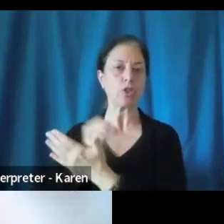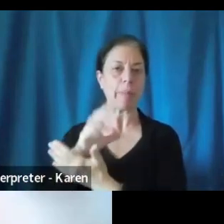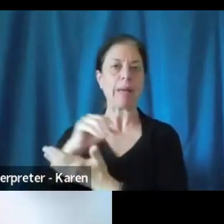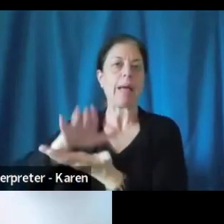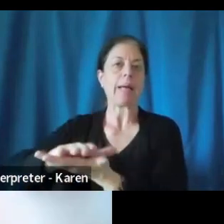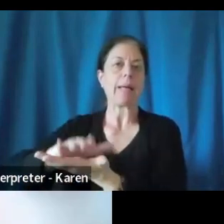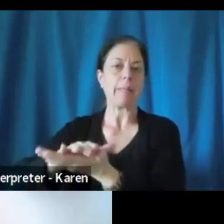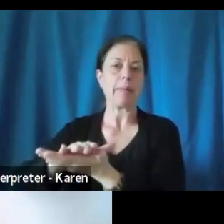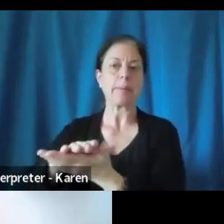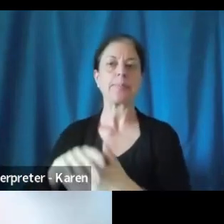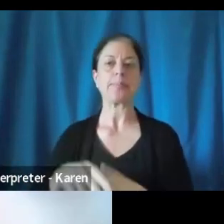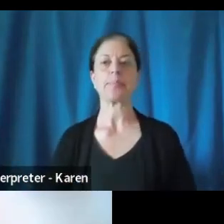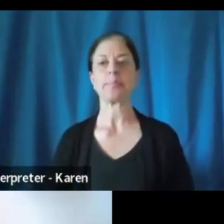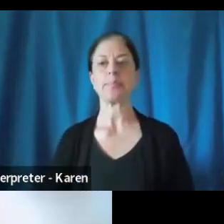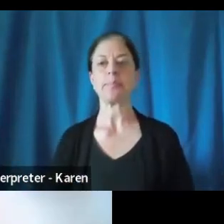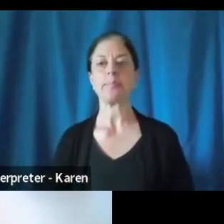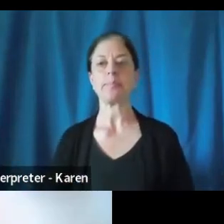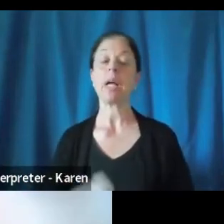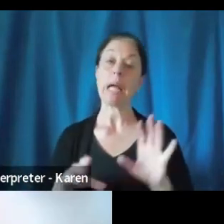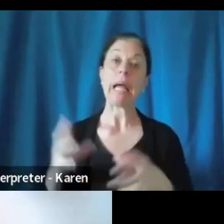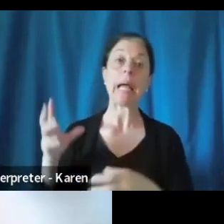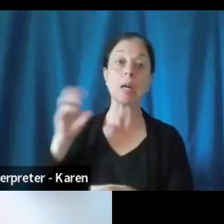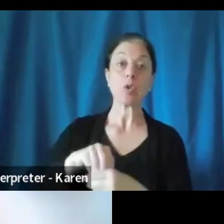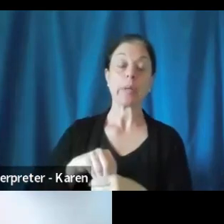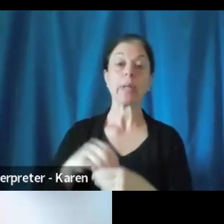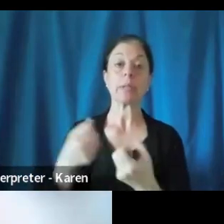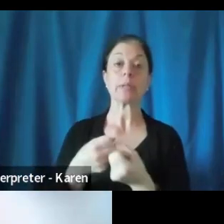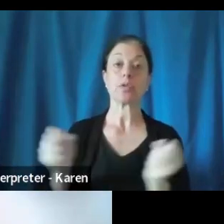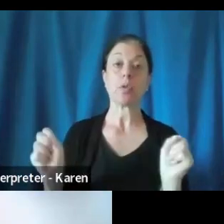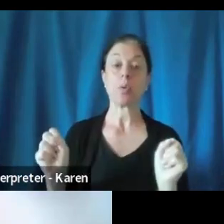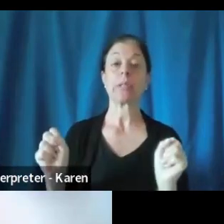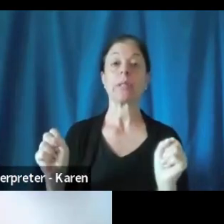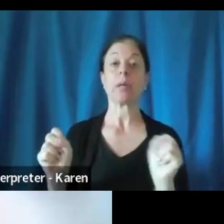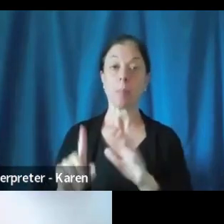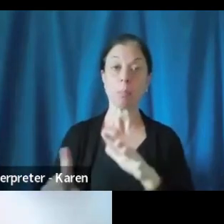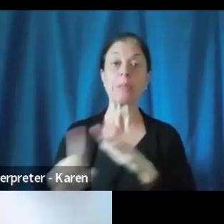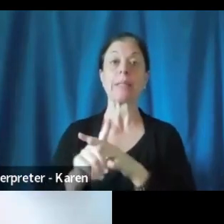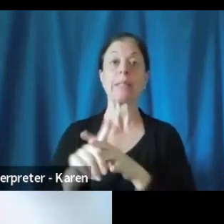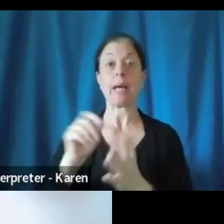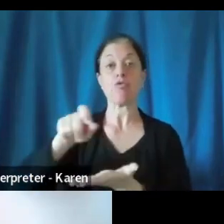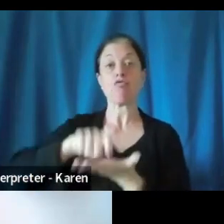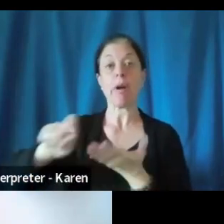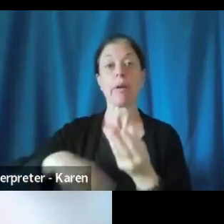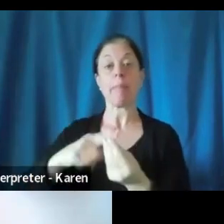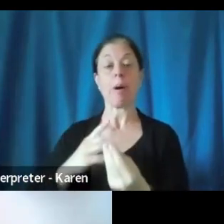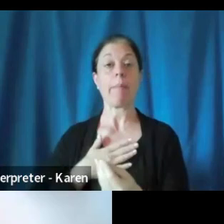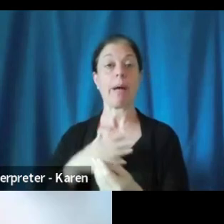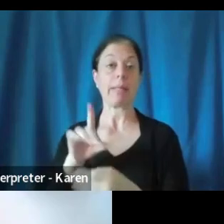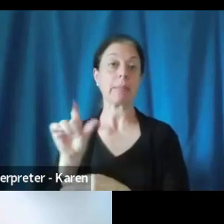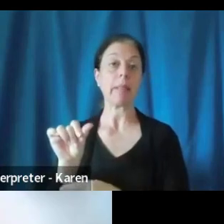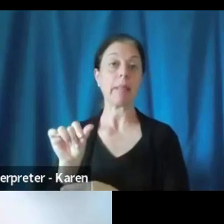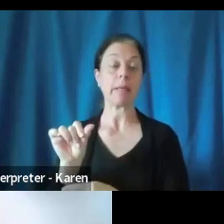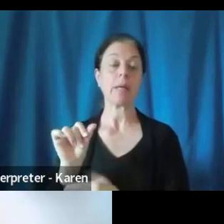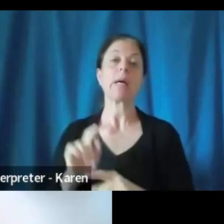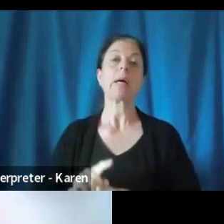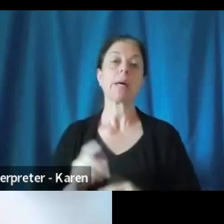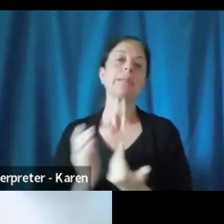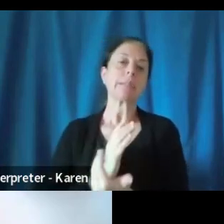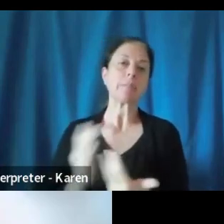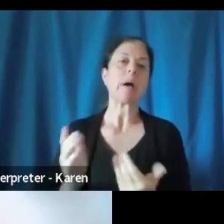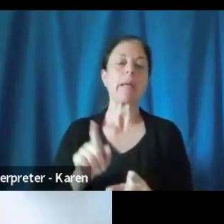my privilege to shine a light on those inequalities in librarianship and academia, including disclosing,